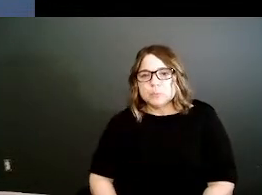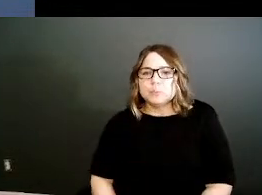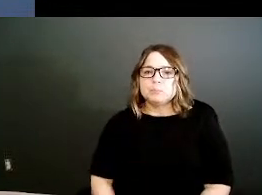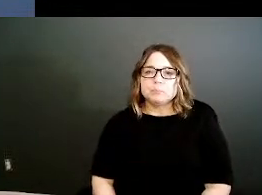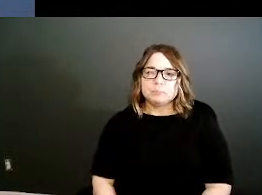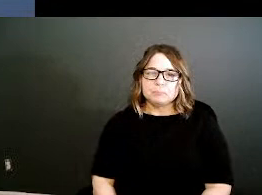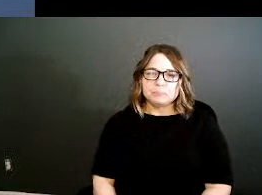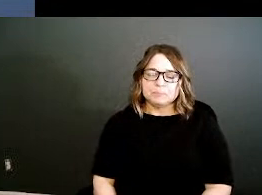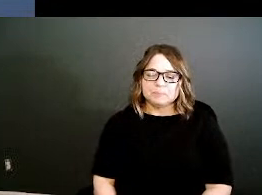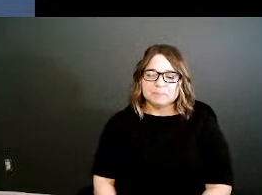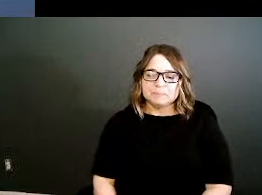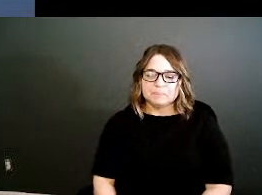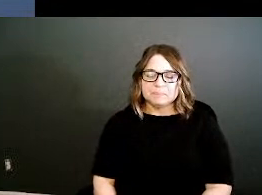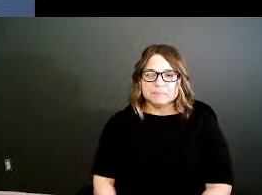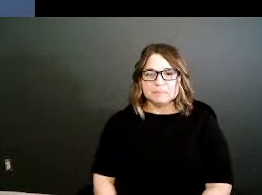CONNELL